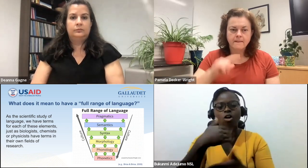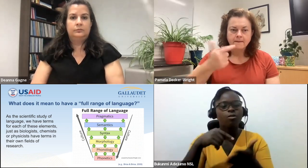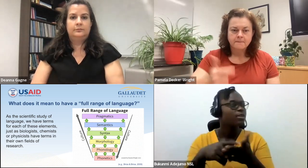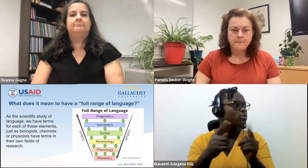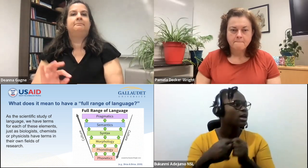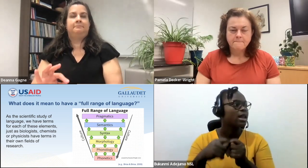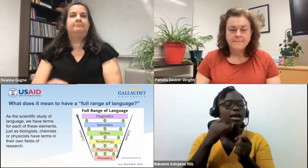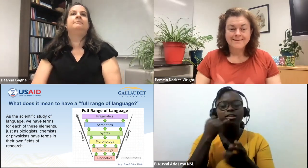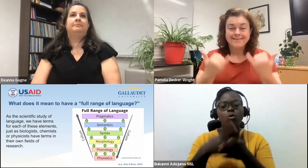Okay, Next slide.